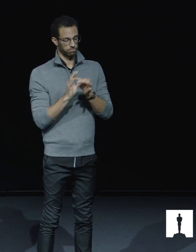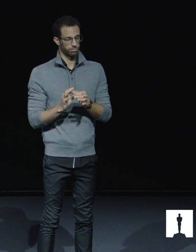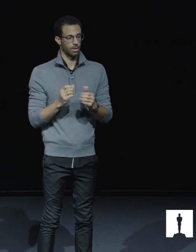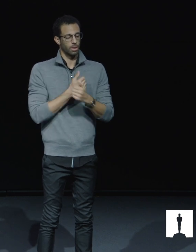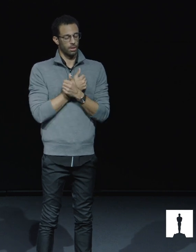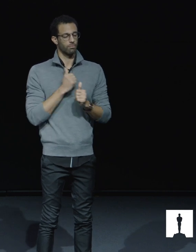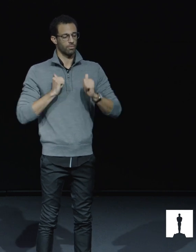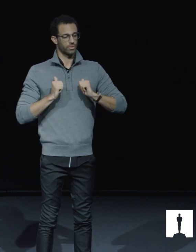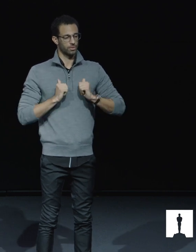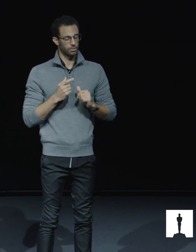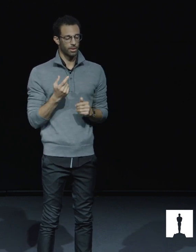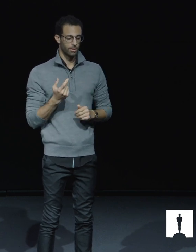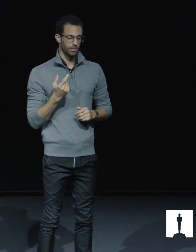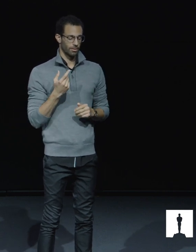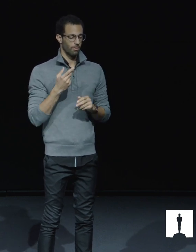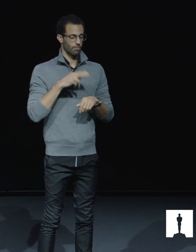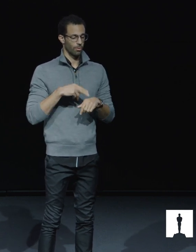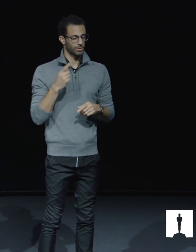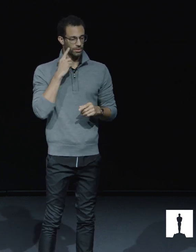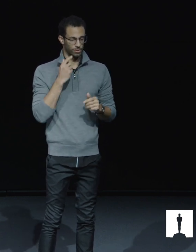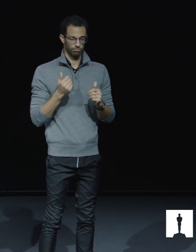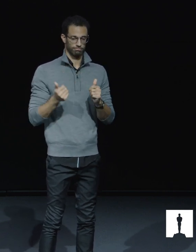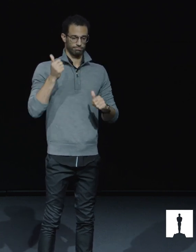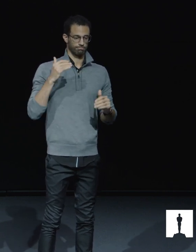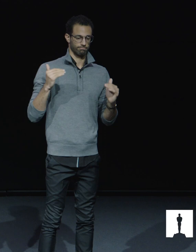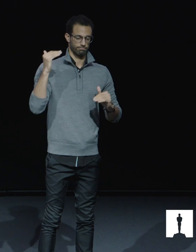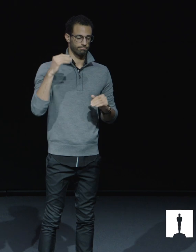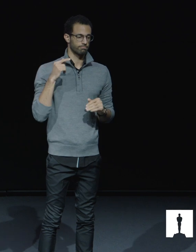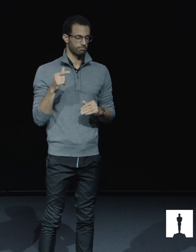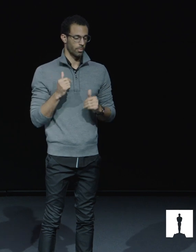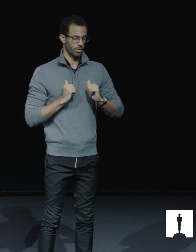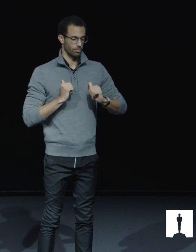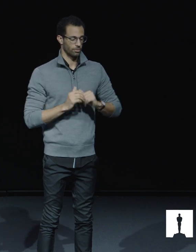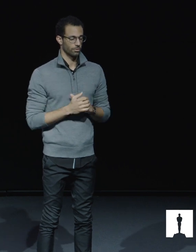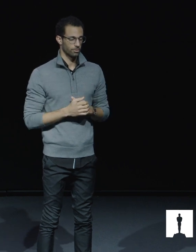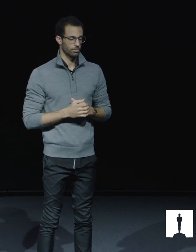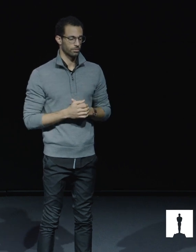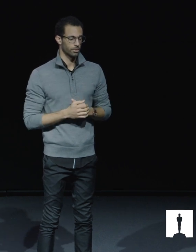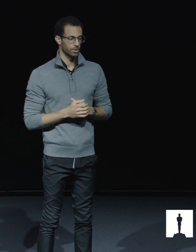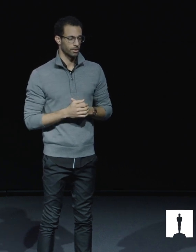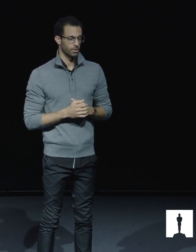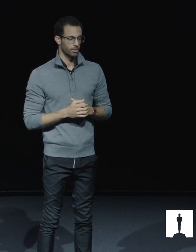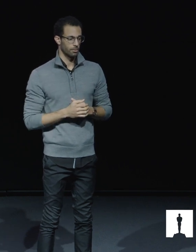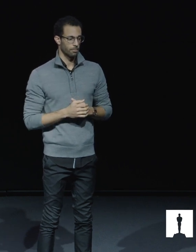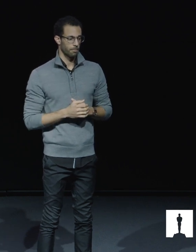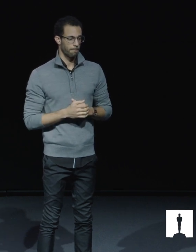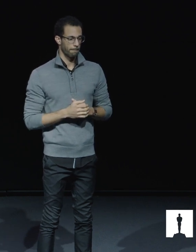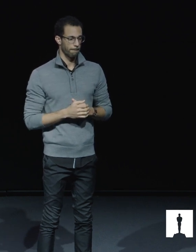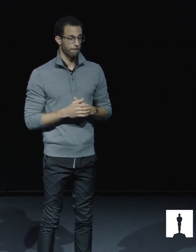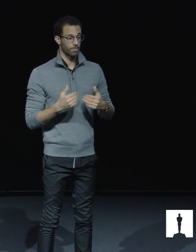he holds in higher regard than film. In particular, there are these early experiences of a school